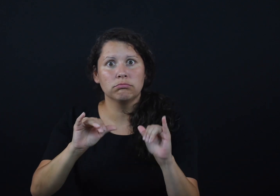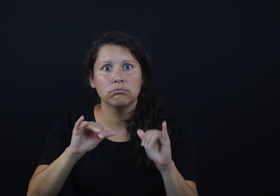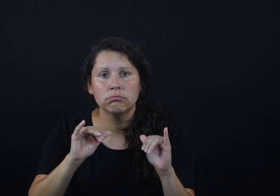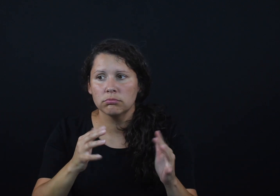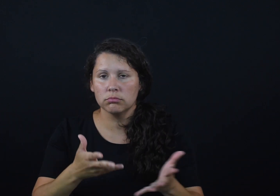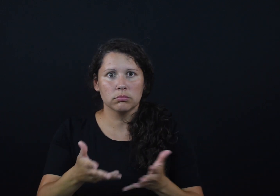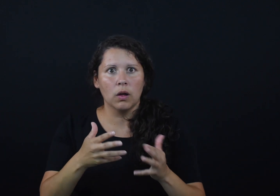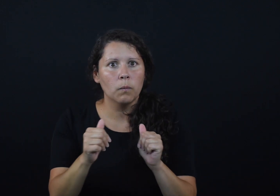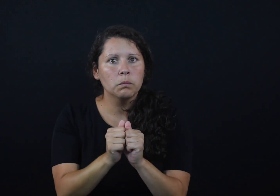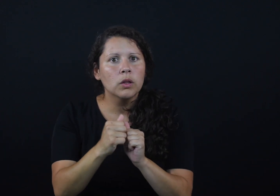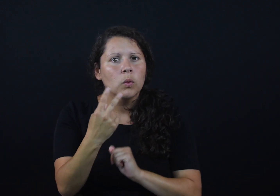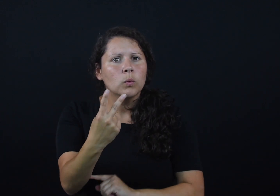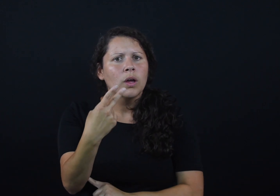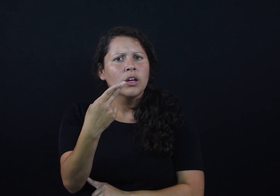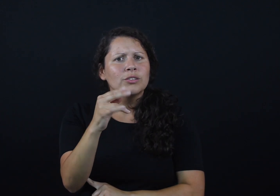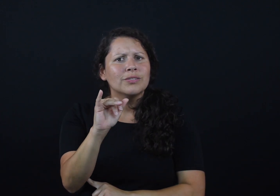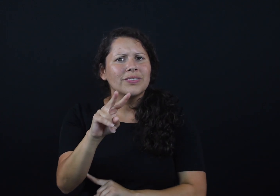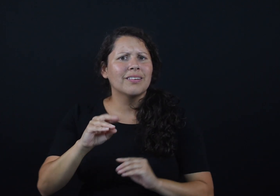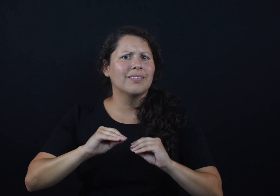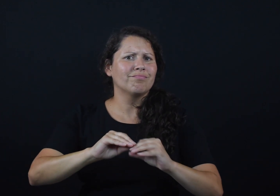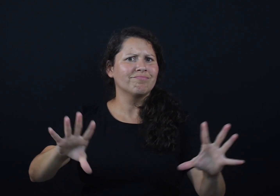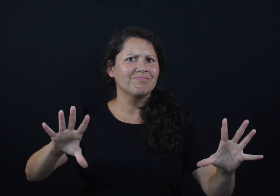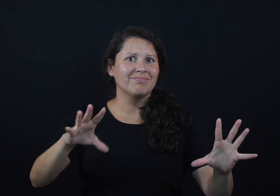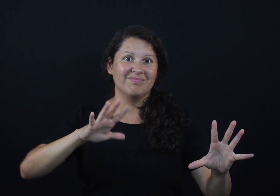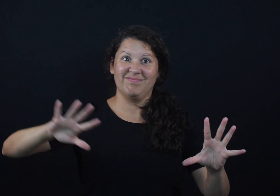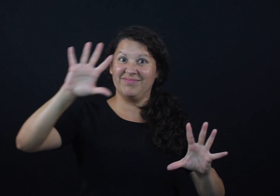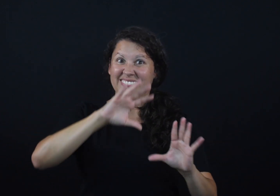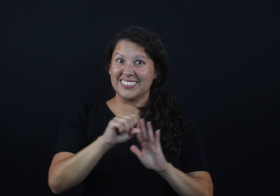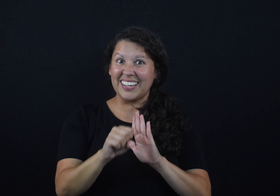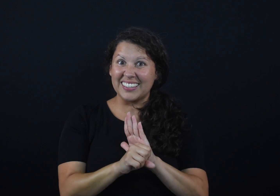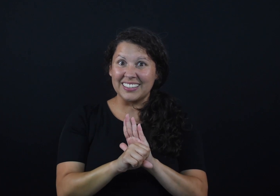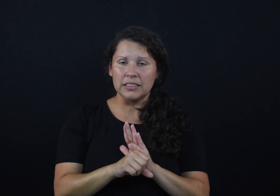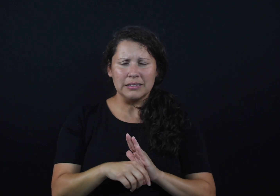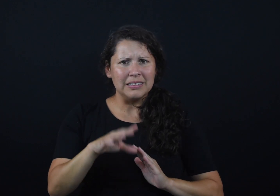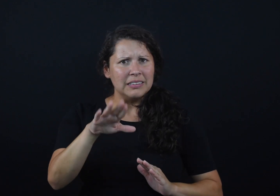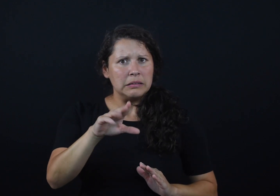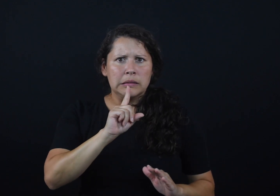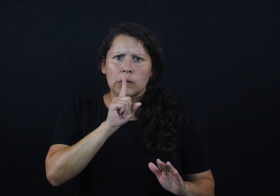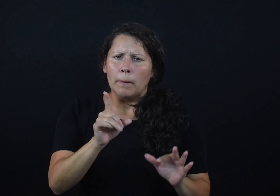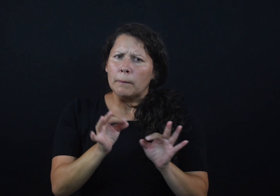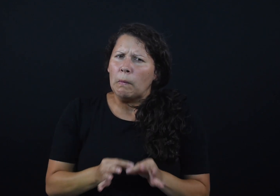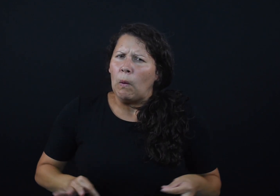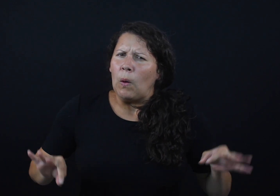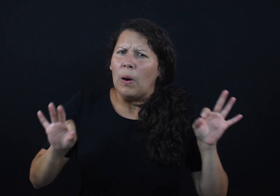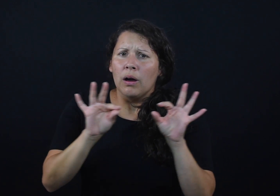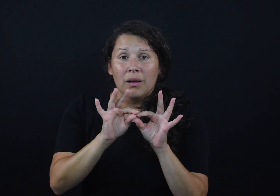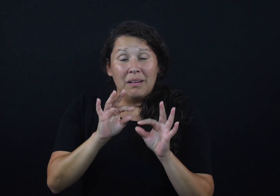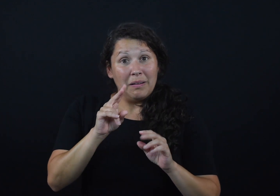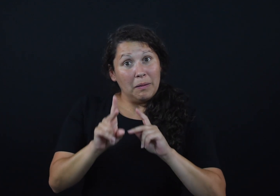outbreaks in the state,” Jones said. “It’s incredibly important that people seek preventive